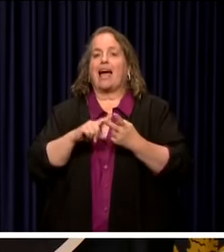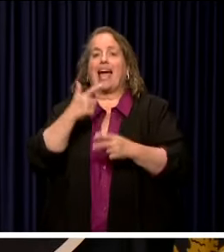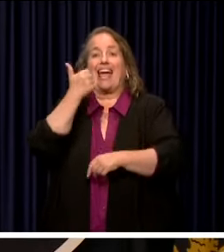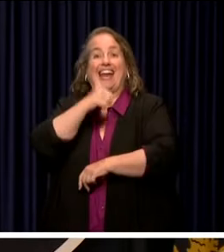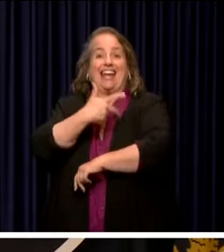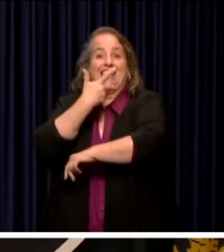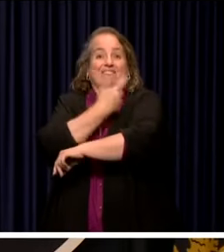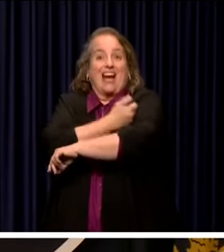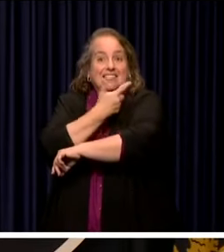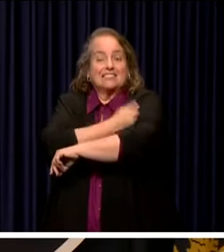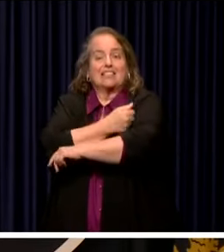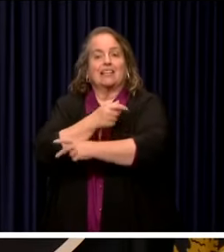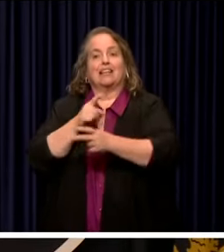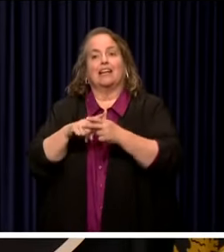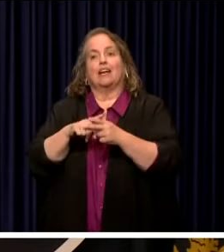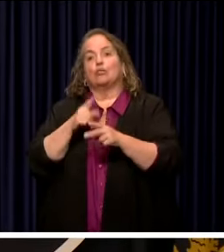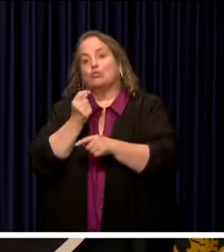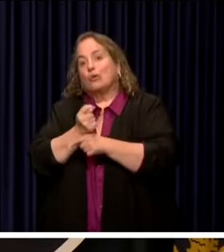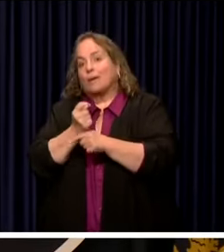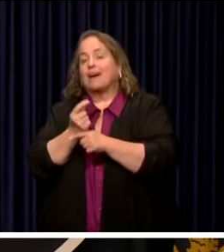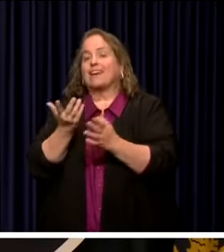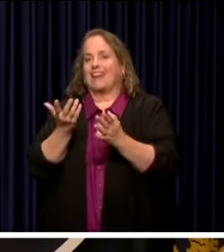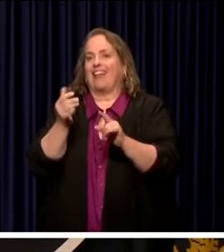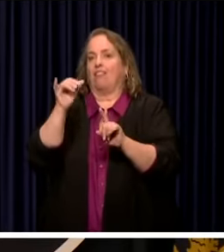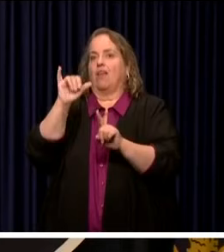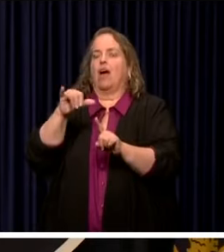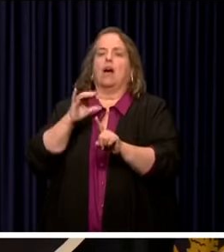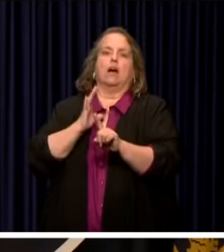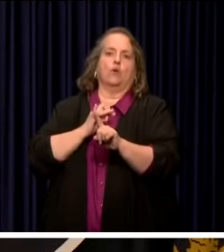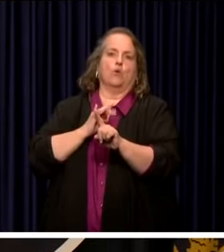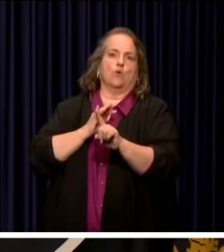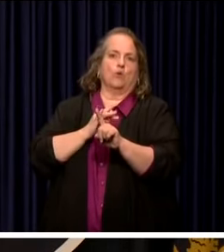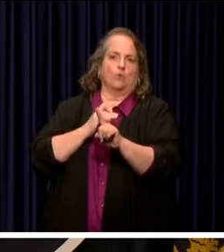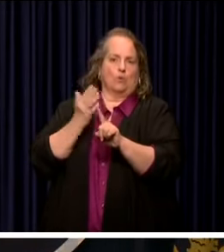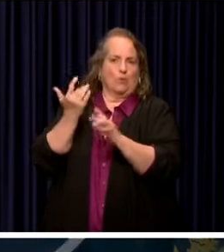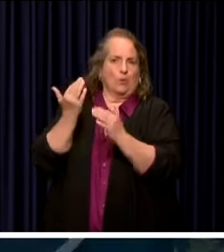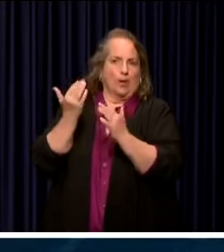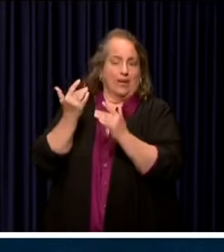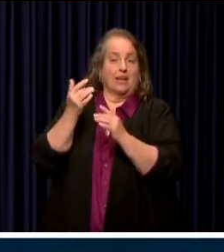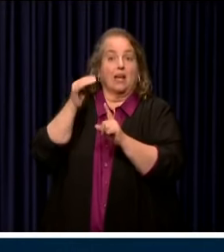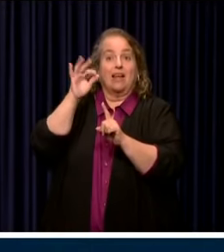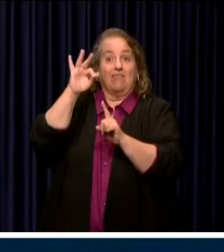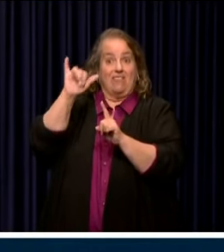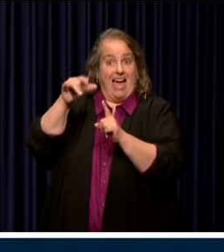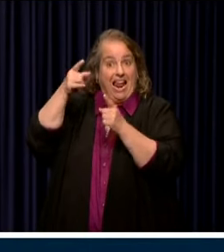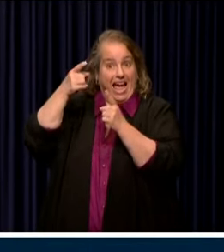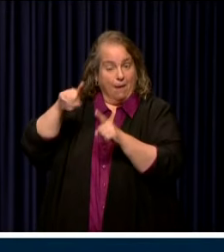DOES. GREEN RIVER CORRECTIONAL COMPLEX, ONE NEW CASE TODAY, WHICH IS ONE NEW INMATE.